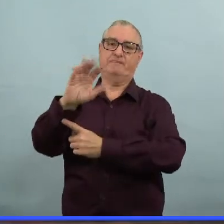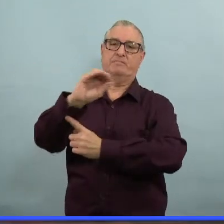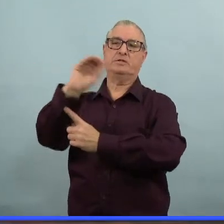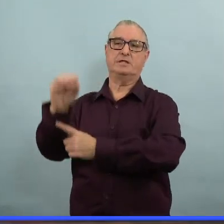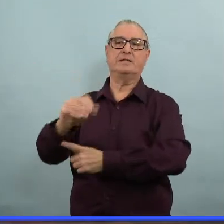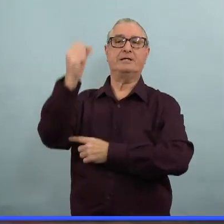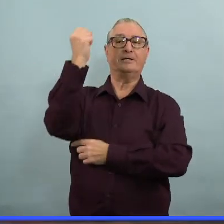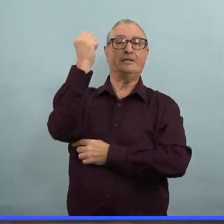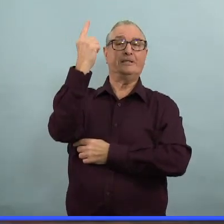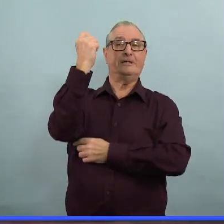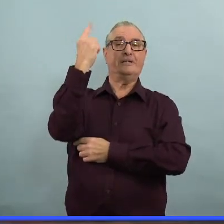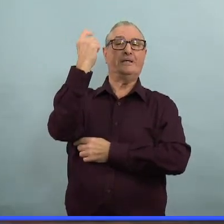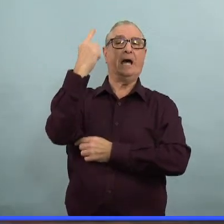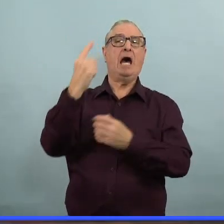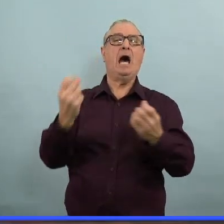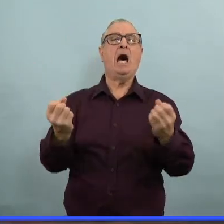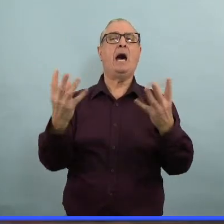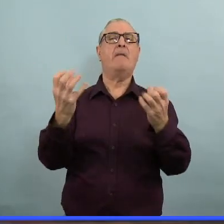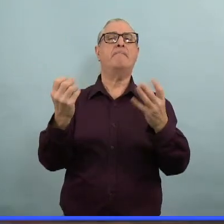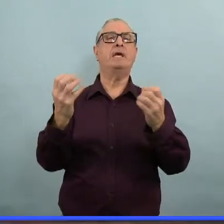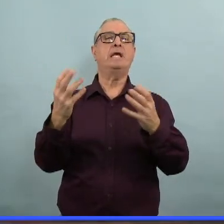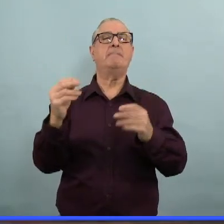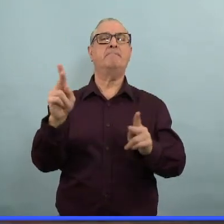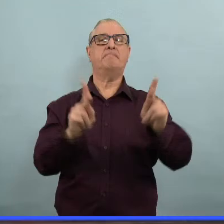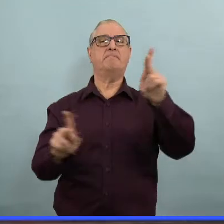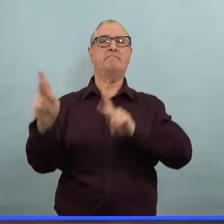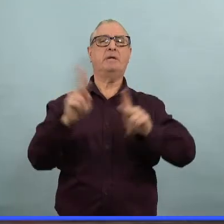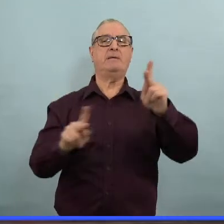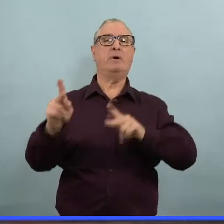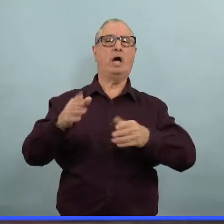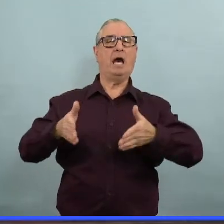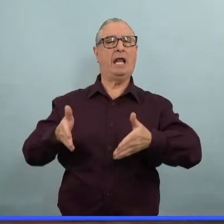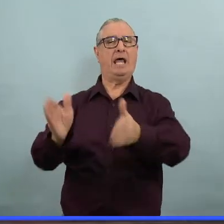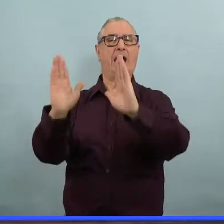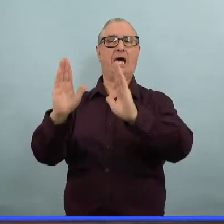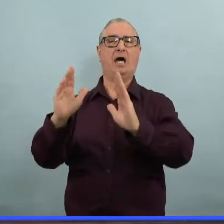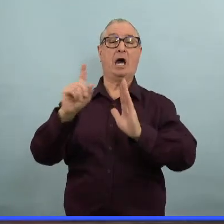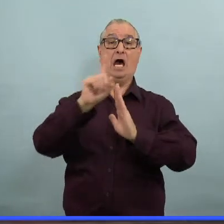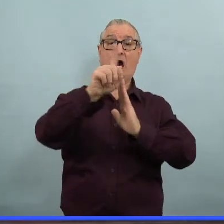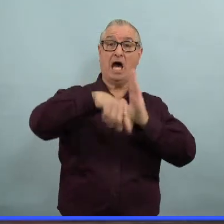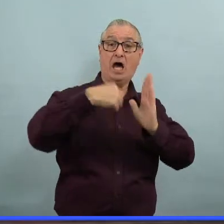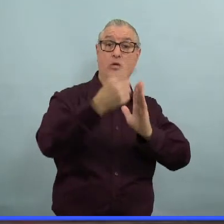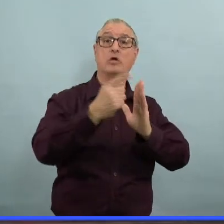still be 50 capacity wherever that was required in the past but removing that cap of 250 people